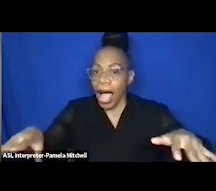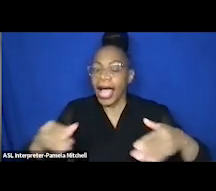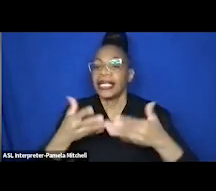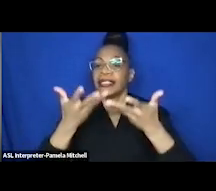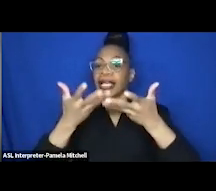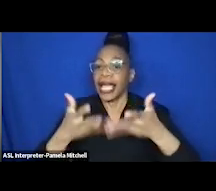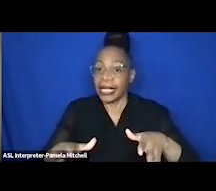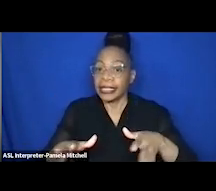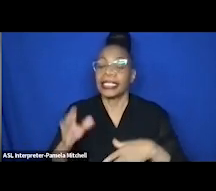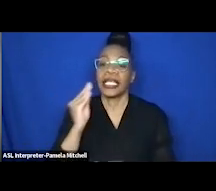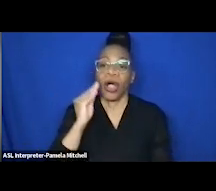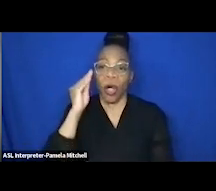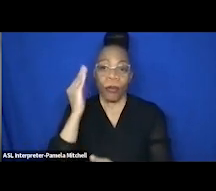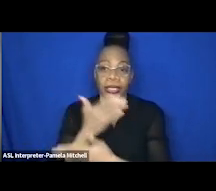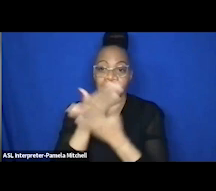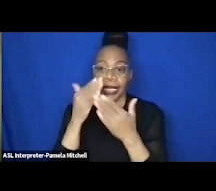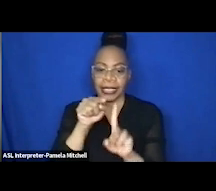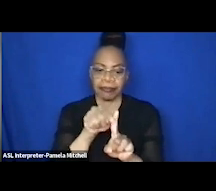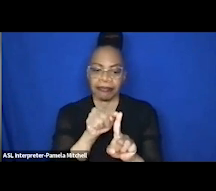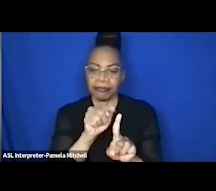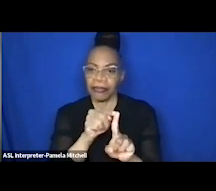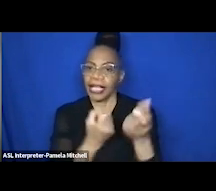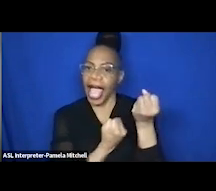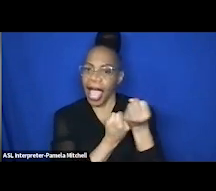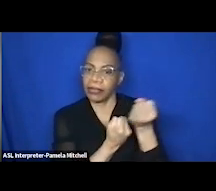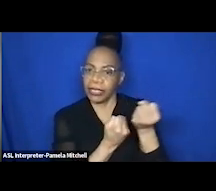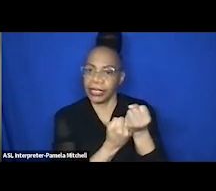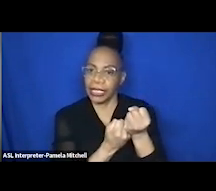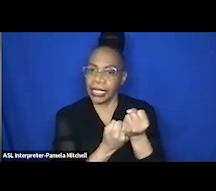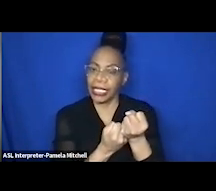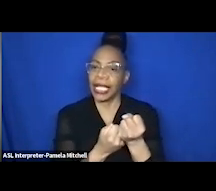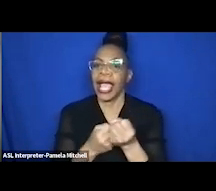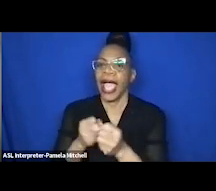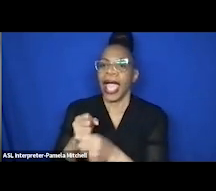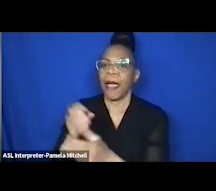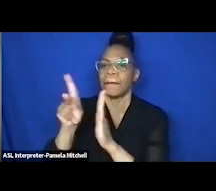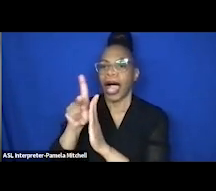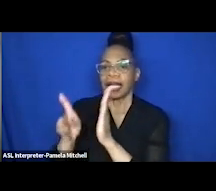particularly around advocacy and policy and legislative work. And then we also host the largest conference